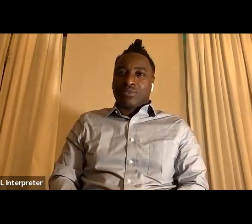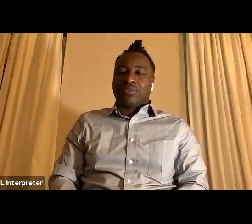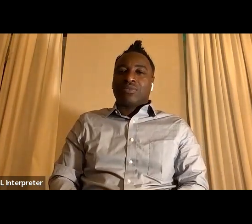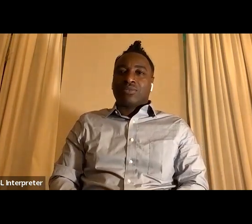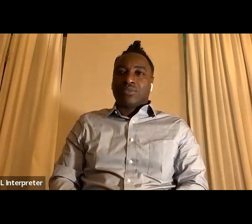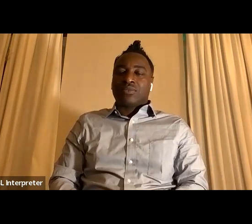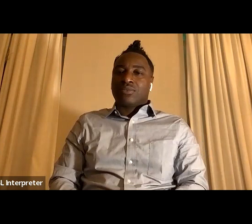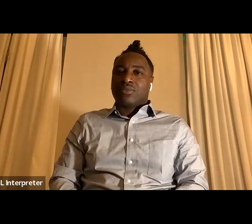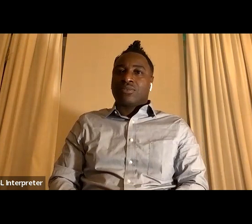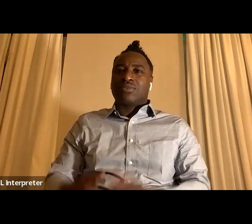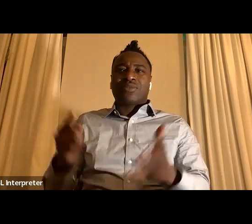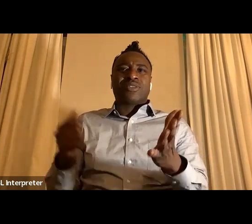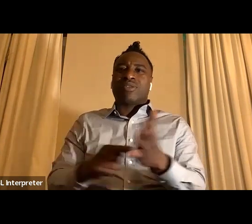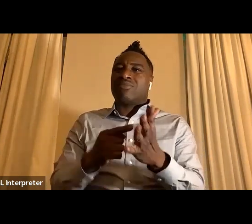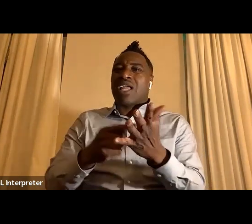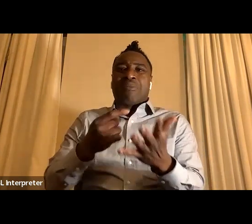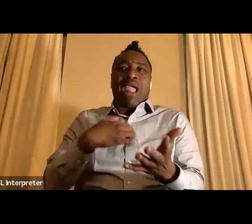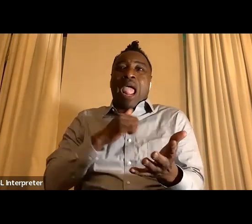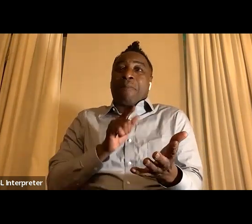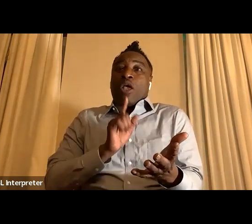sometimes I'm not sure like even like what